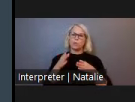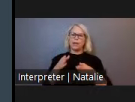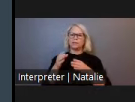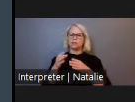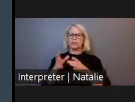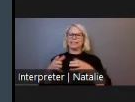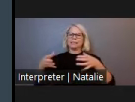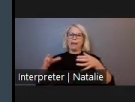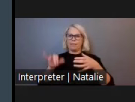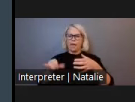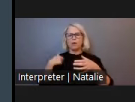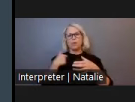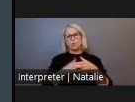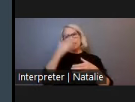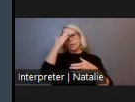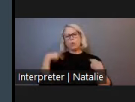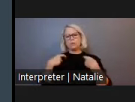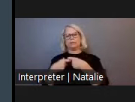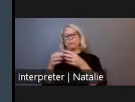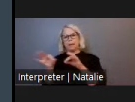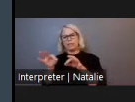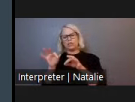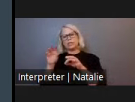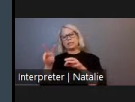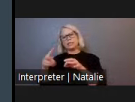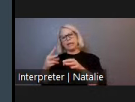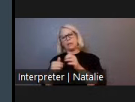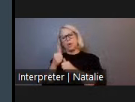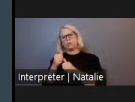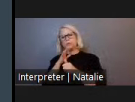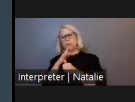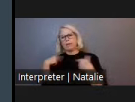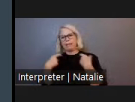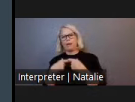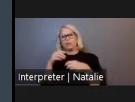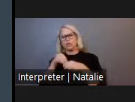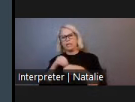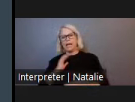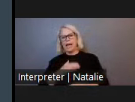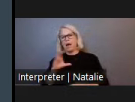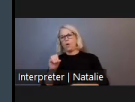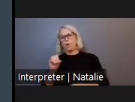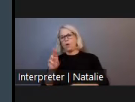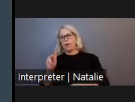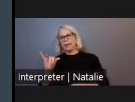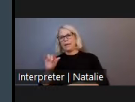We know that Spanish is the second most spoken language in the county, but obviously, there are other languages.